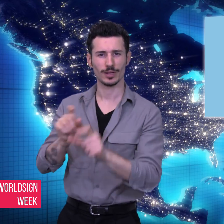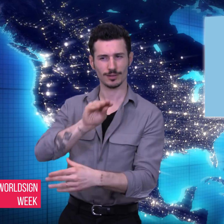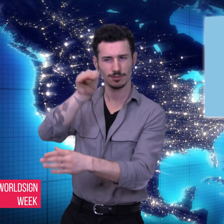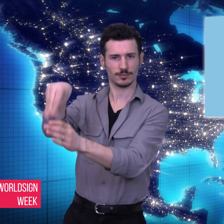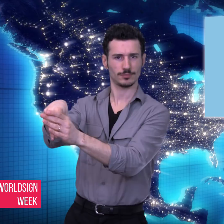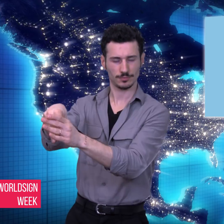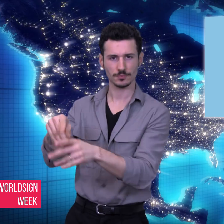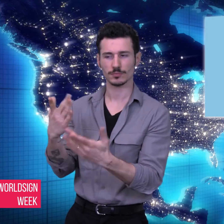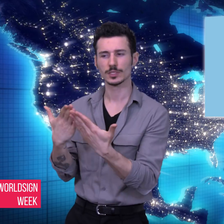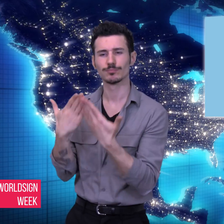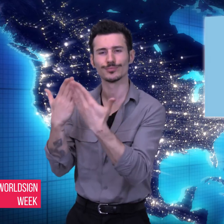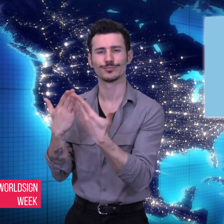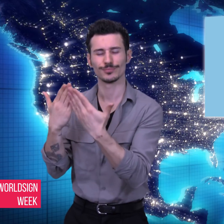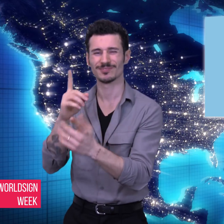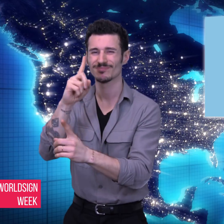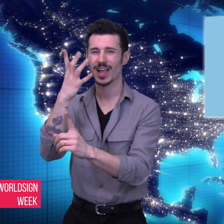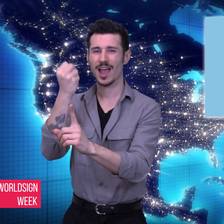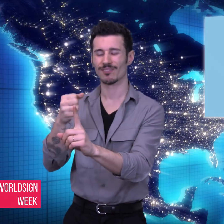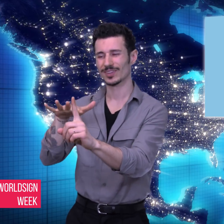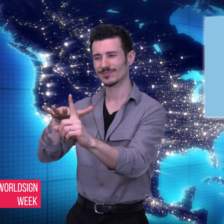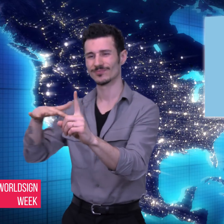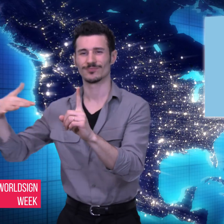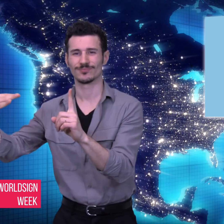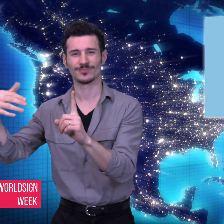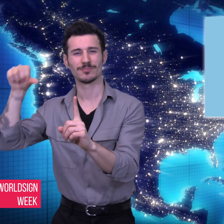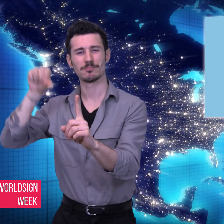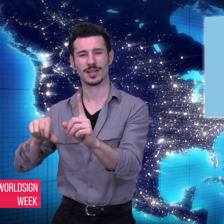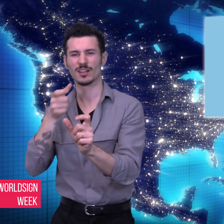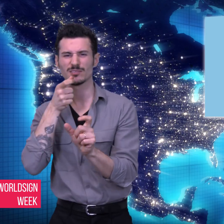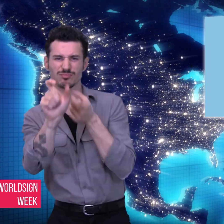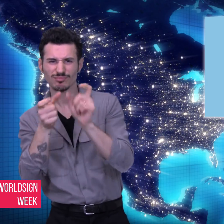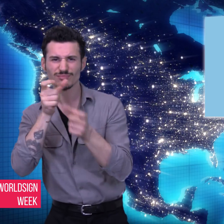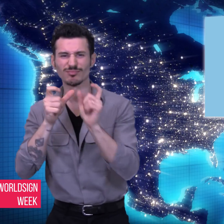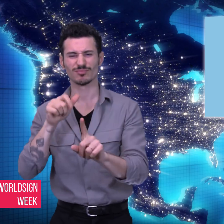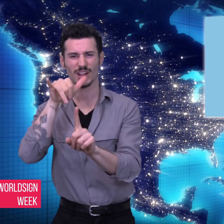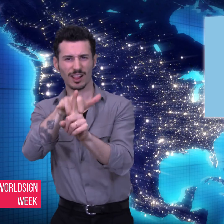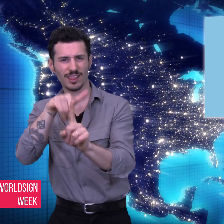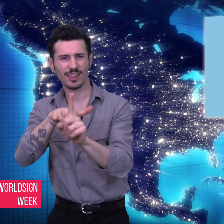At the school, he was bullied by other